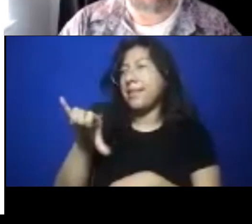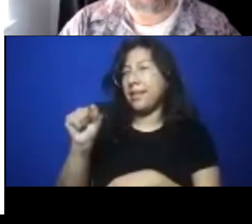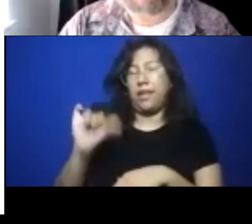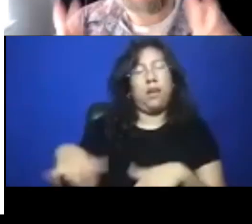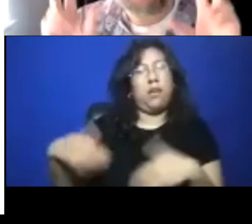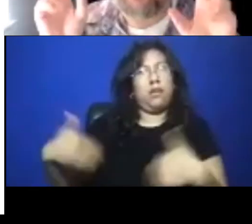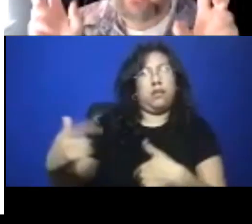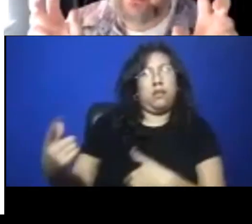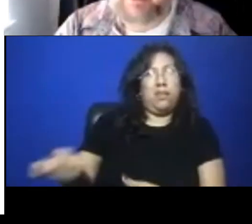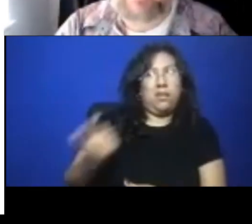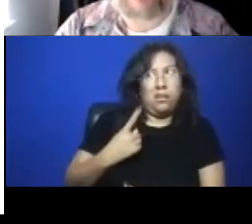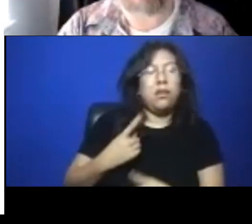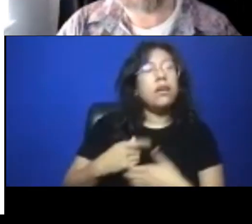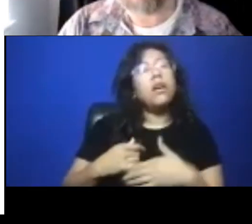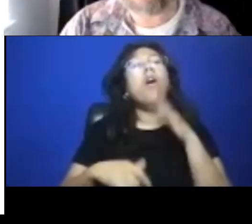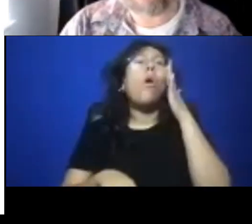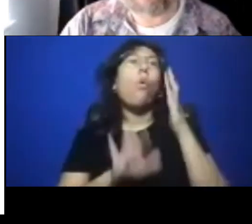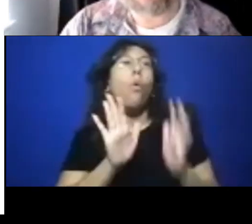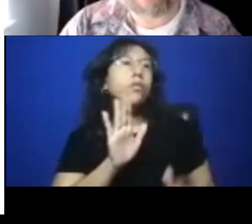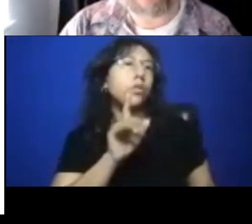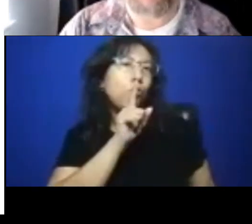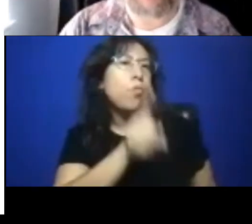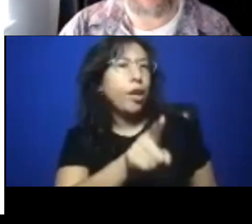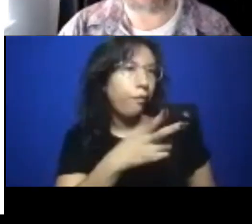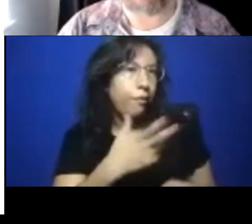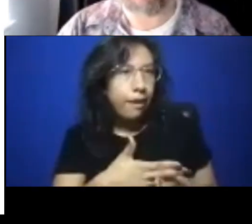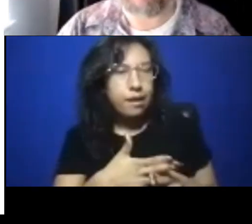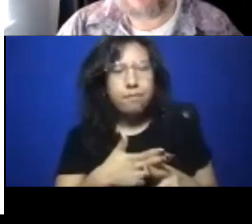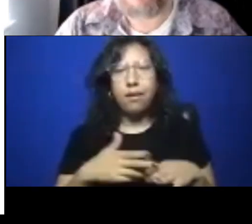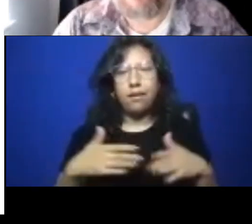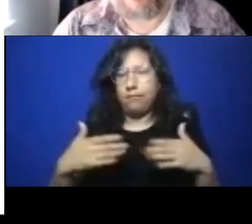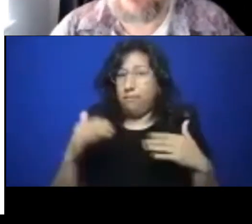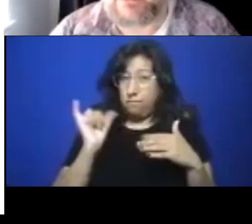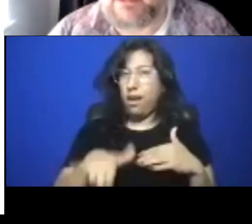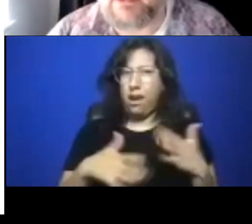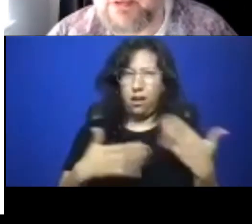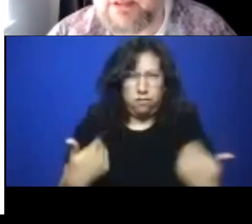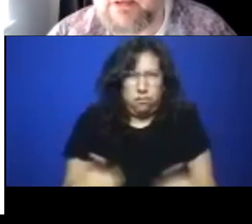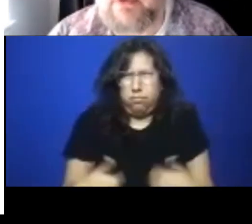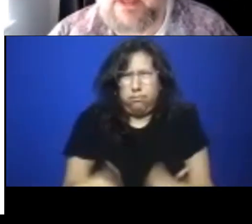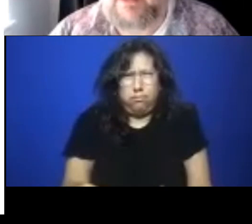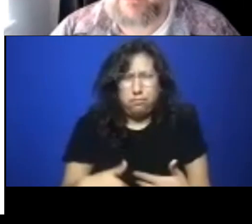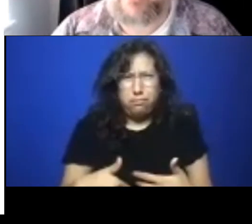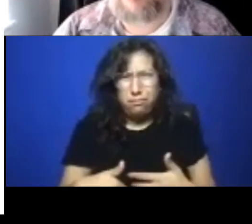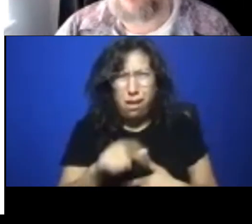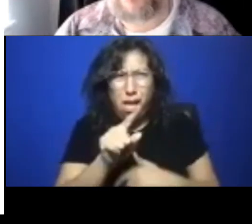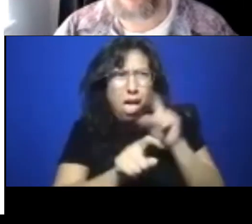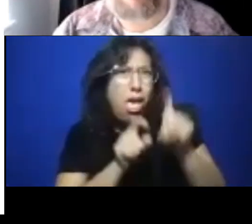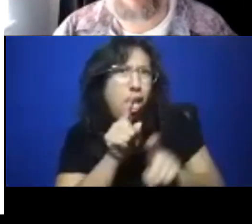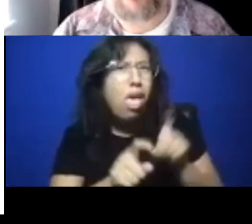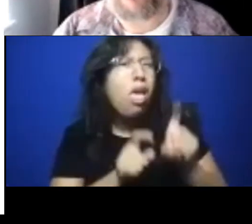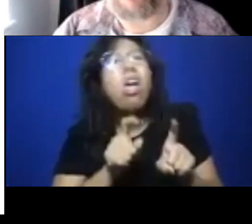Or what's your real name or some of those kinds of things are incredibly intrusive and they're very inappropriate.